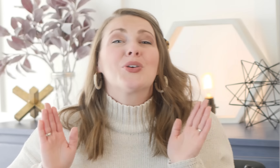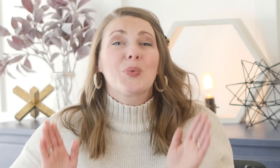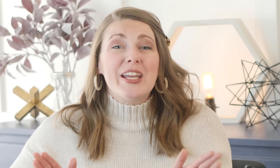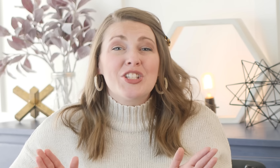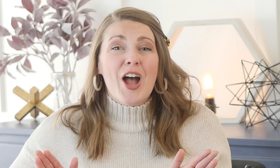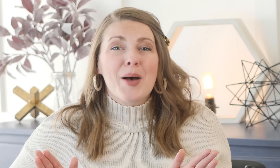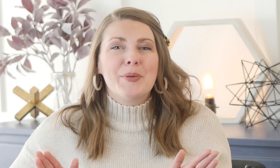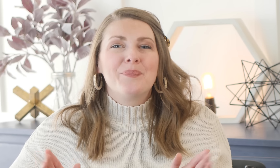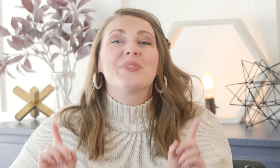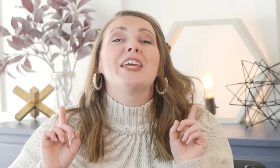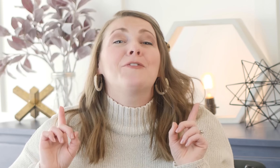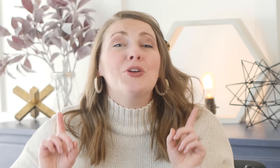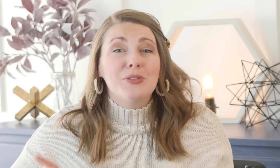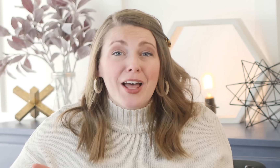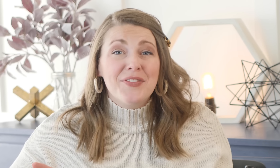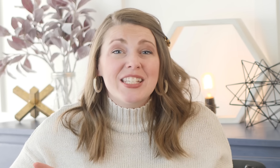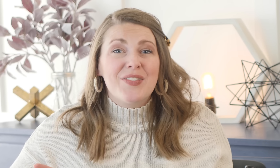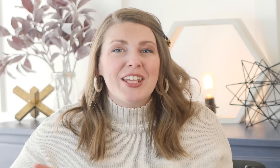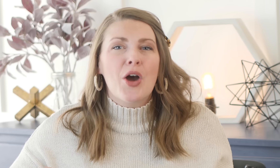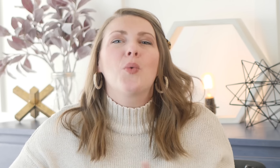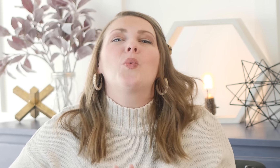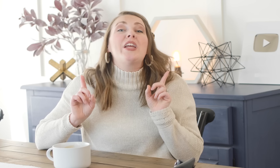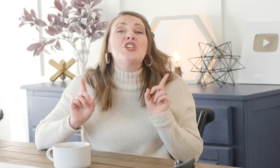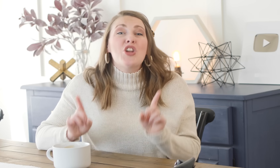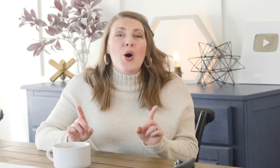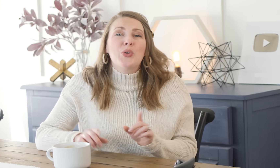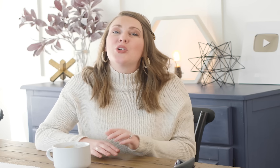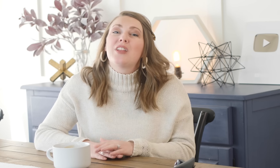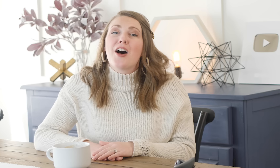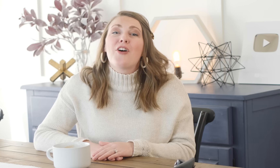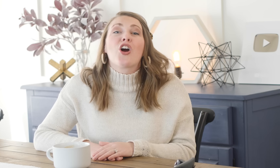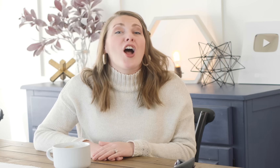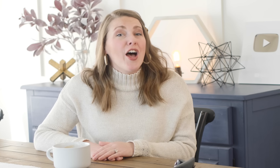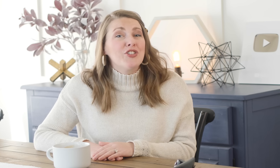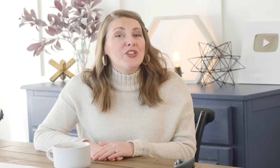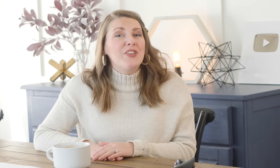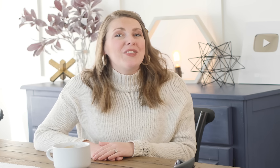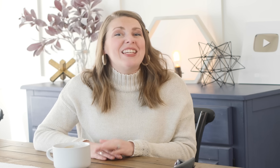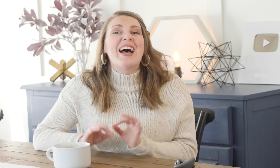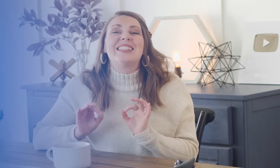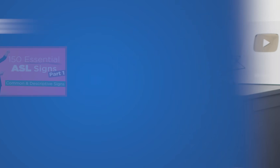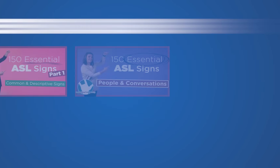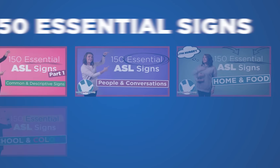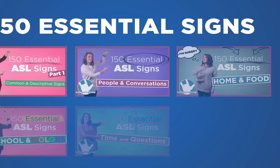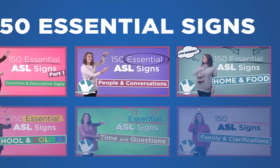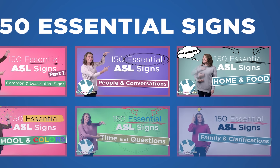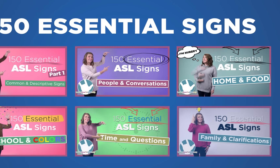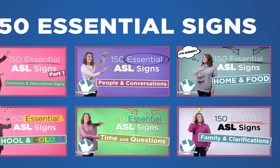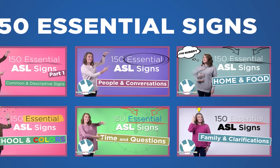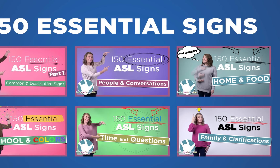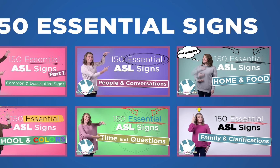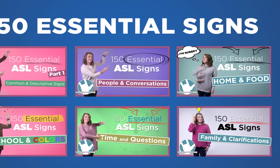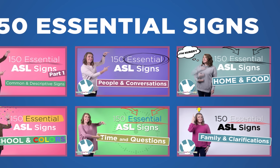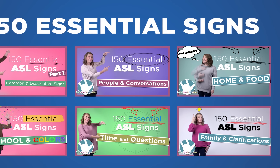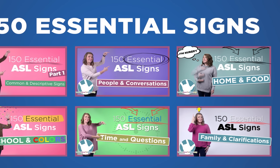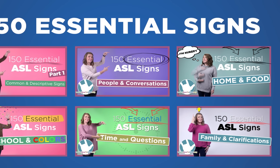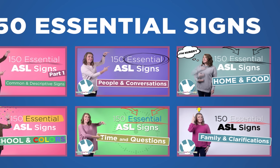Geat job! If you love this video, we know you'll love our 150 essential signs videos that cover